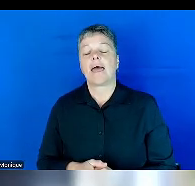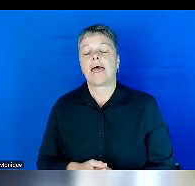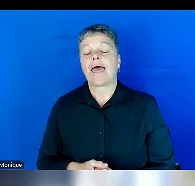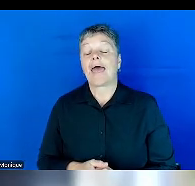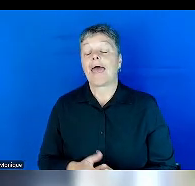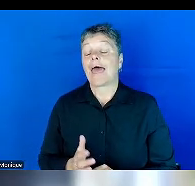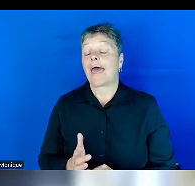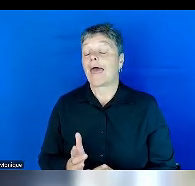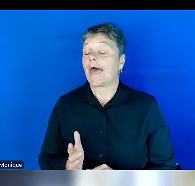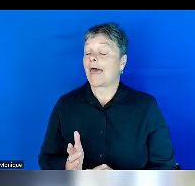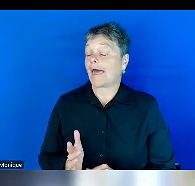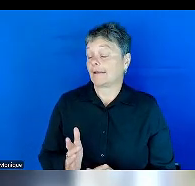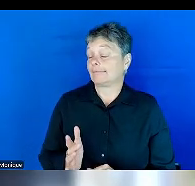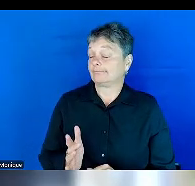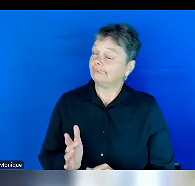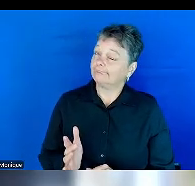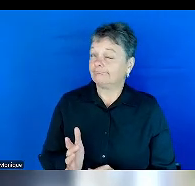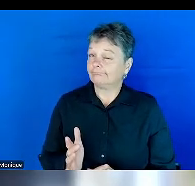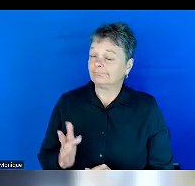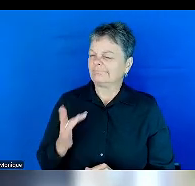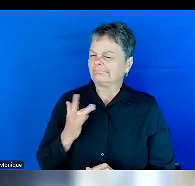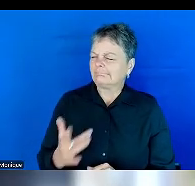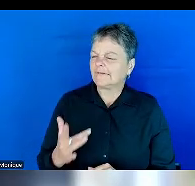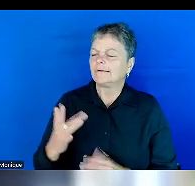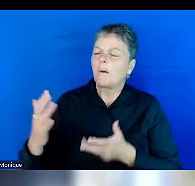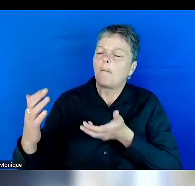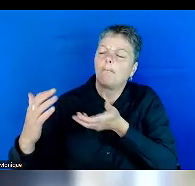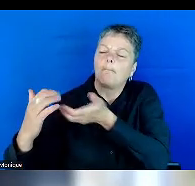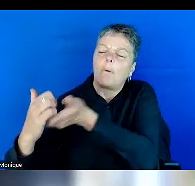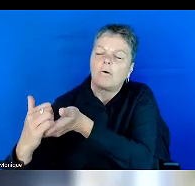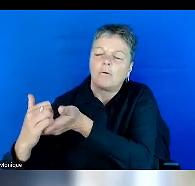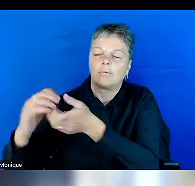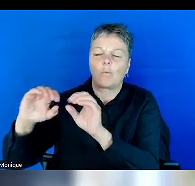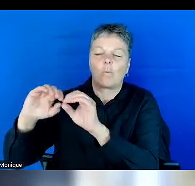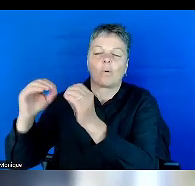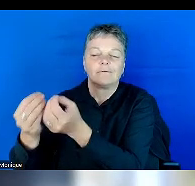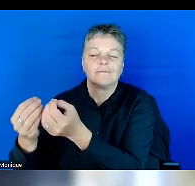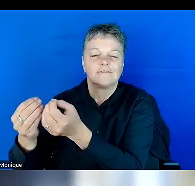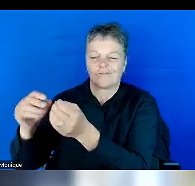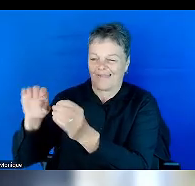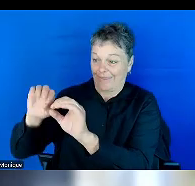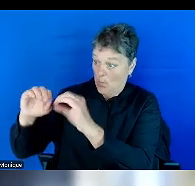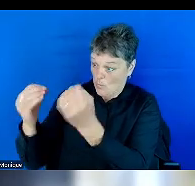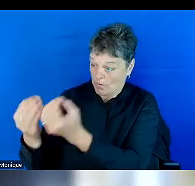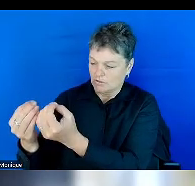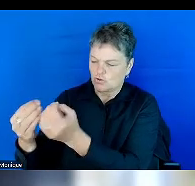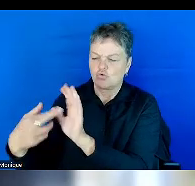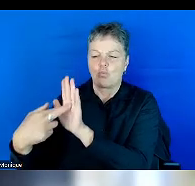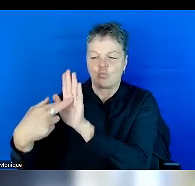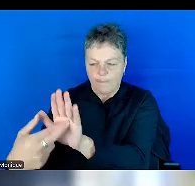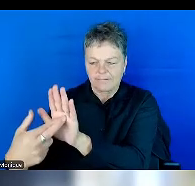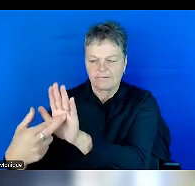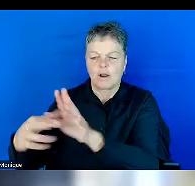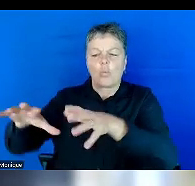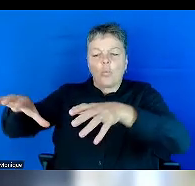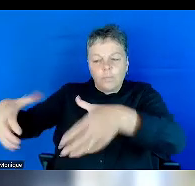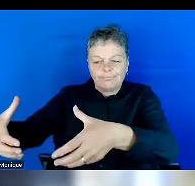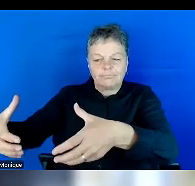with uh organizations representing communities of persons with disabilities or coalitions of